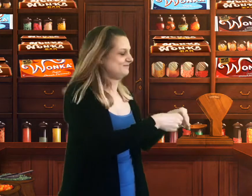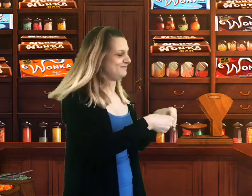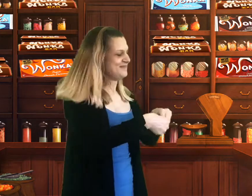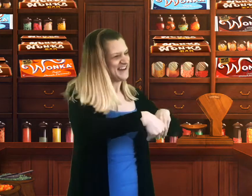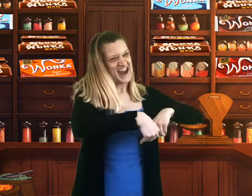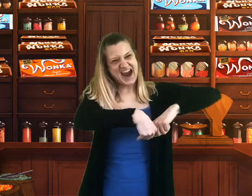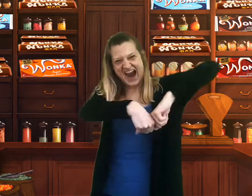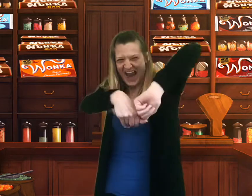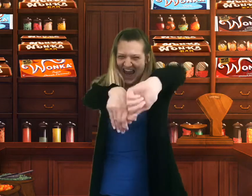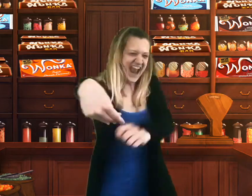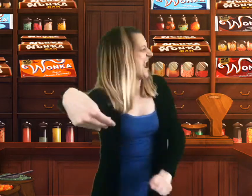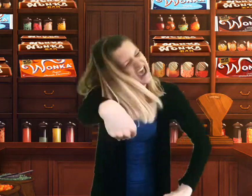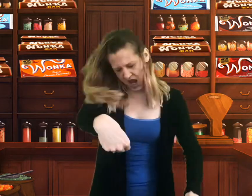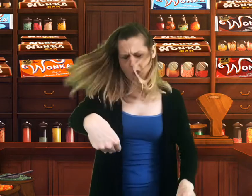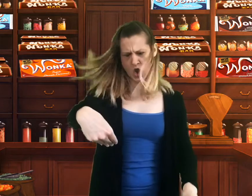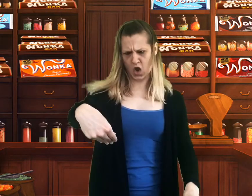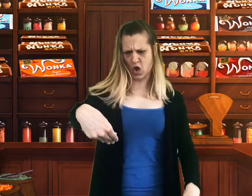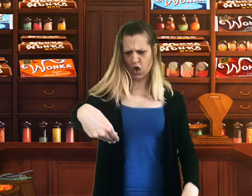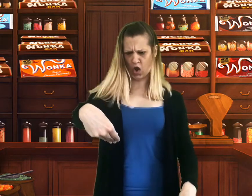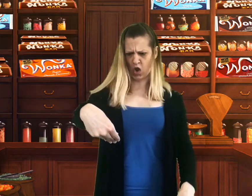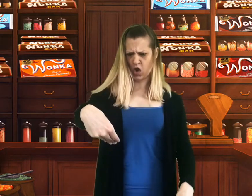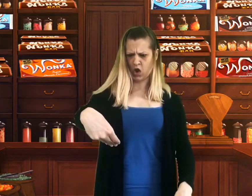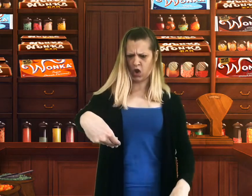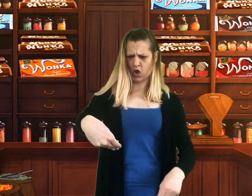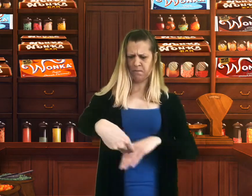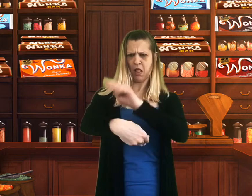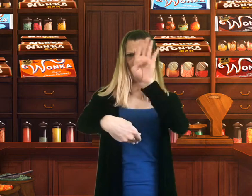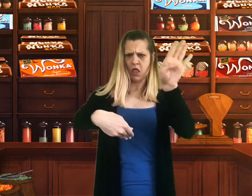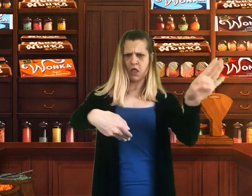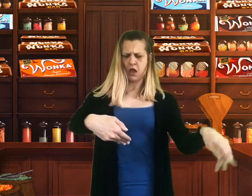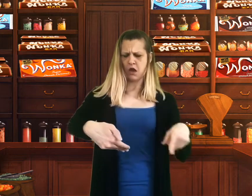Charlie picked it up and tore off the wrapper... and suddenly... from underneath the wrapper...